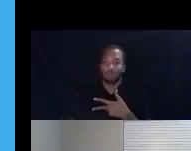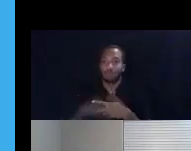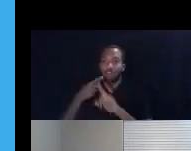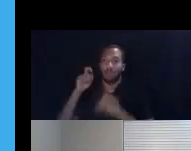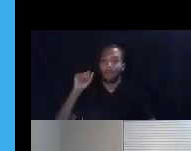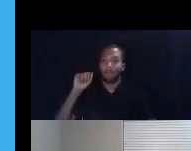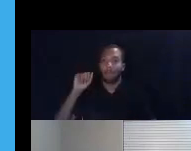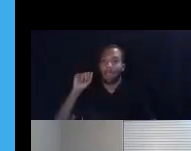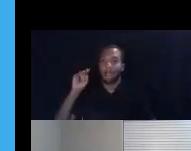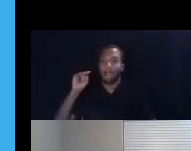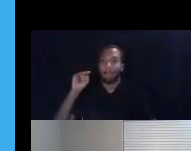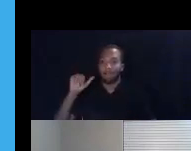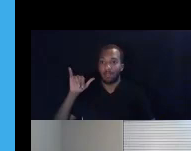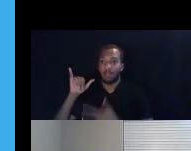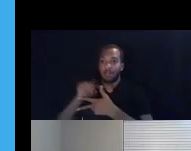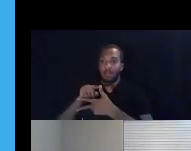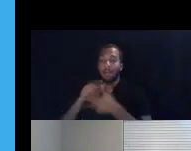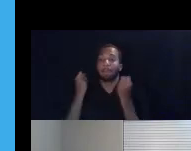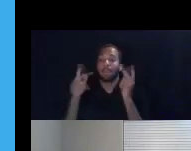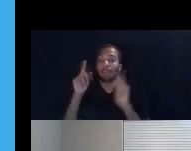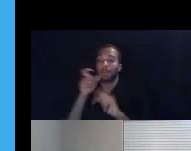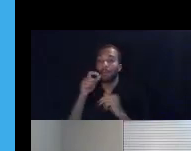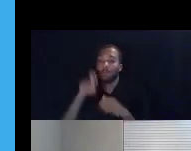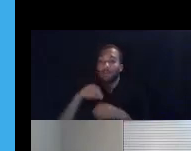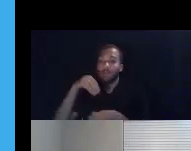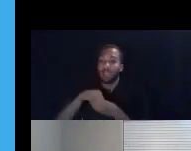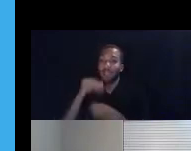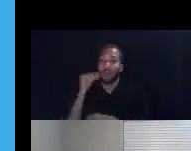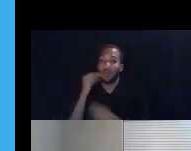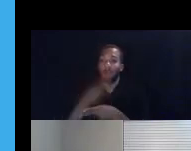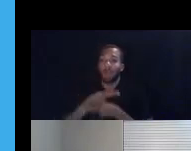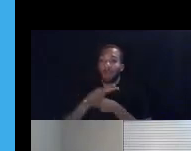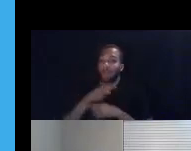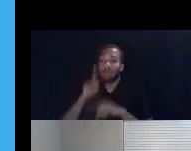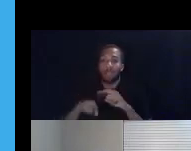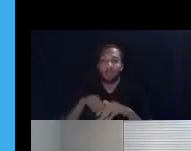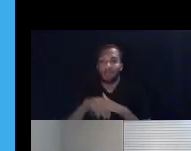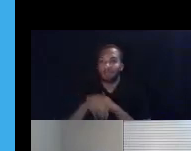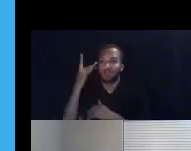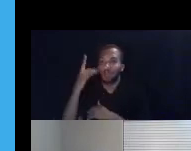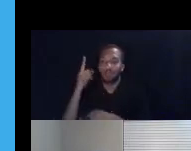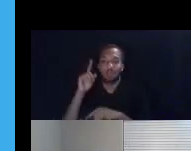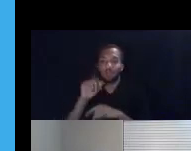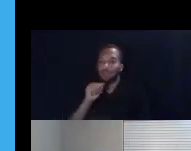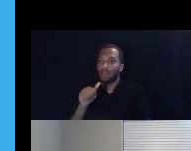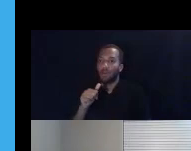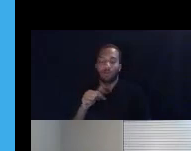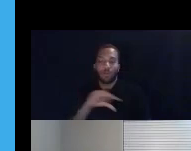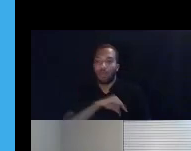Many people who need in-home care cannot get in because they cannot get Medicaid or if they do qualify for Medicaid